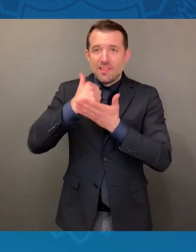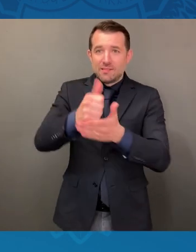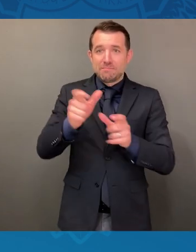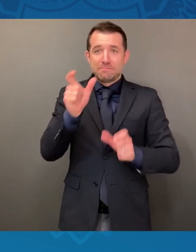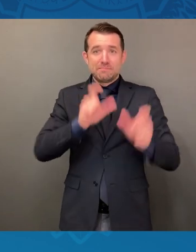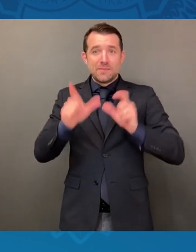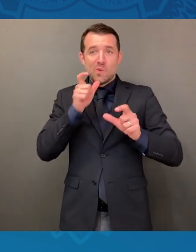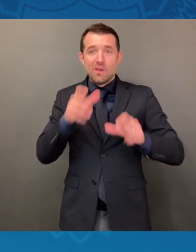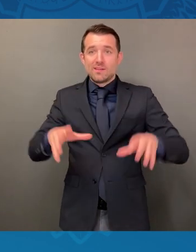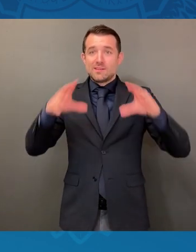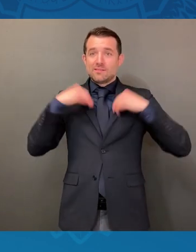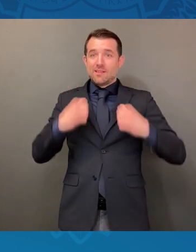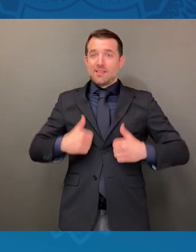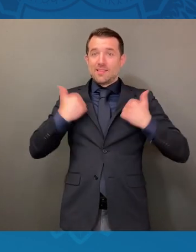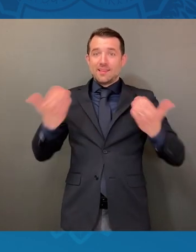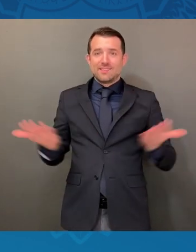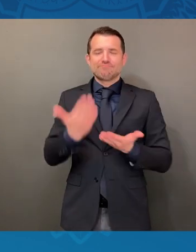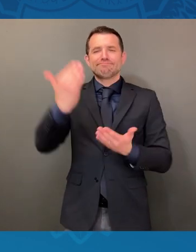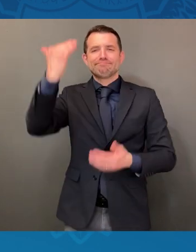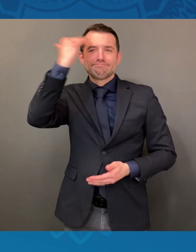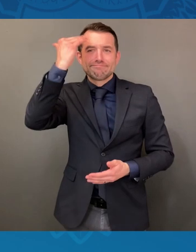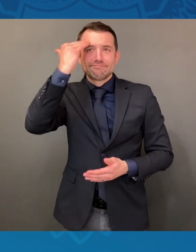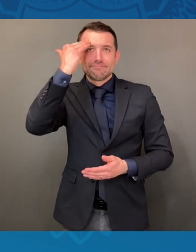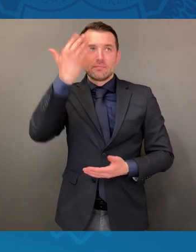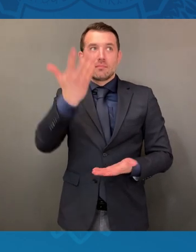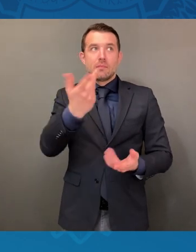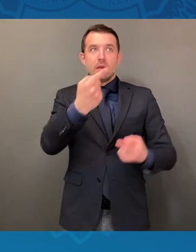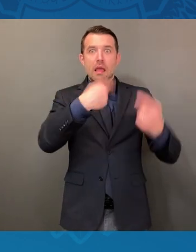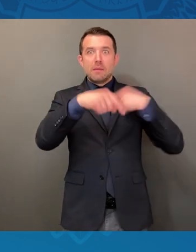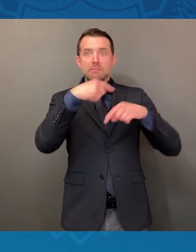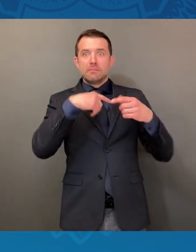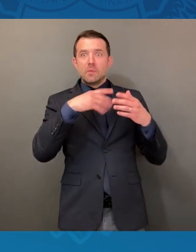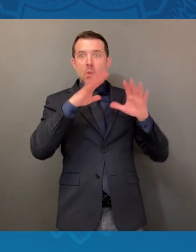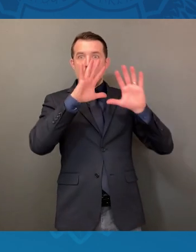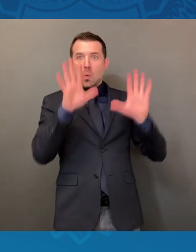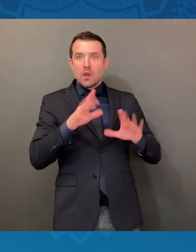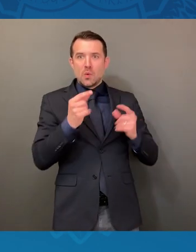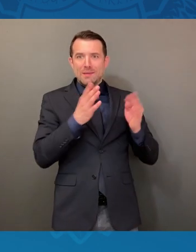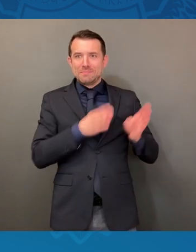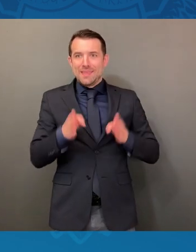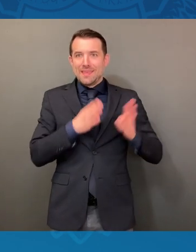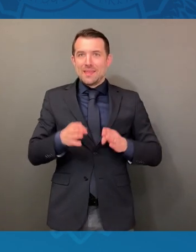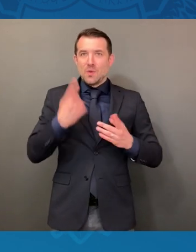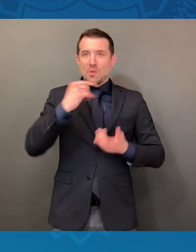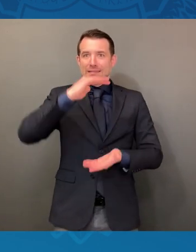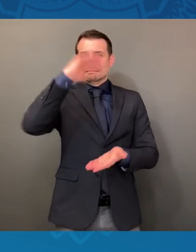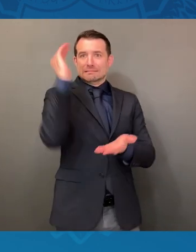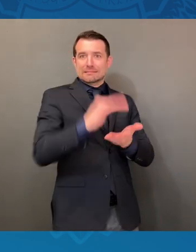And let's build up in a way that we can mitigate so we can minimize so we can lessen the harm